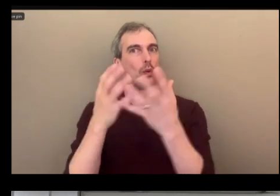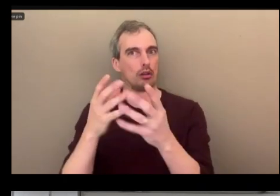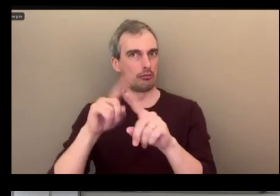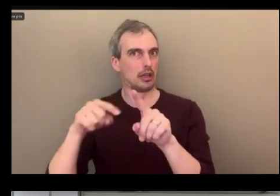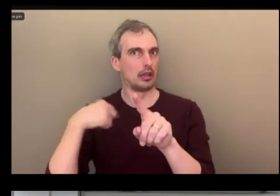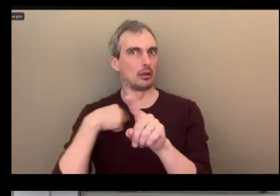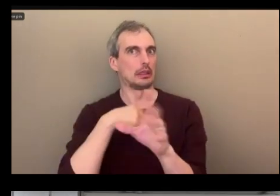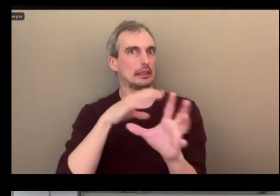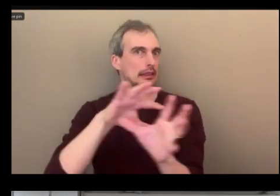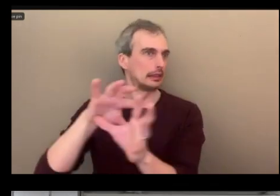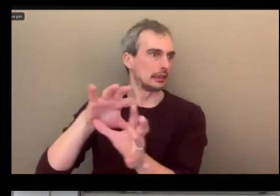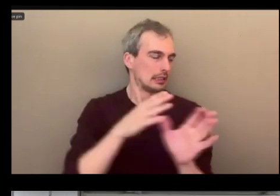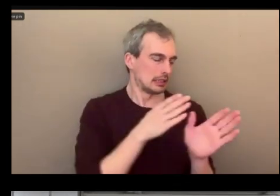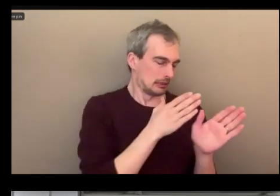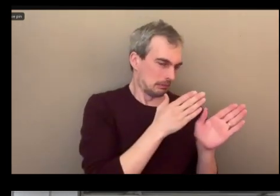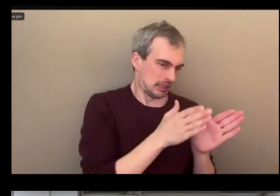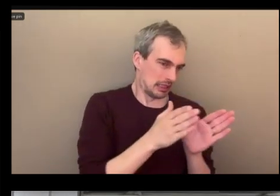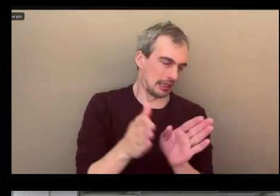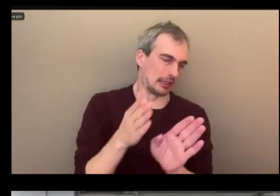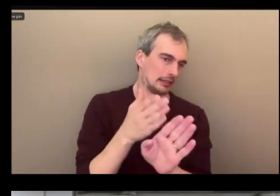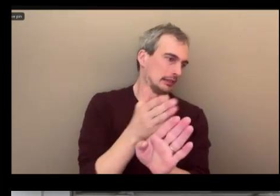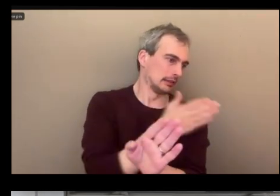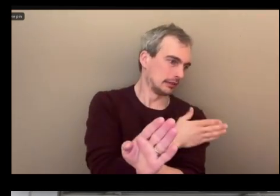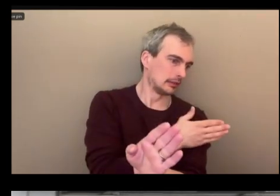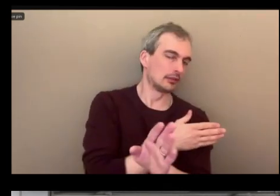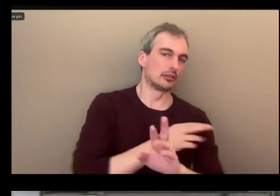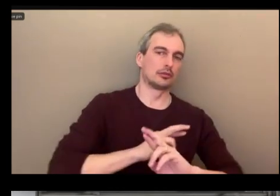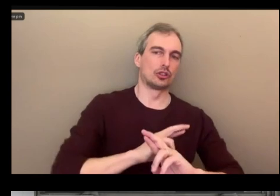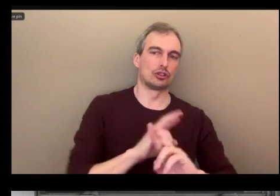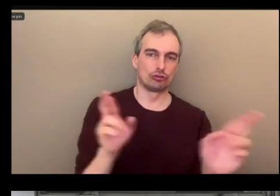Because this is not your typical lab that you would see at some high-tech